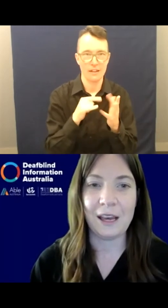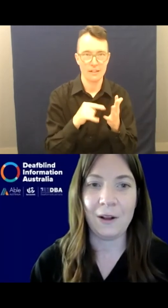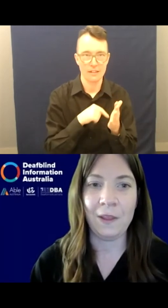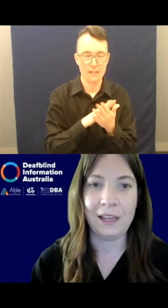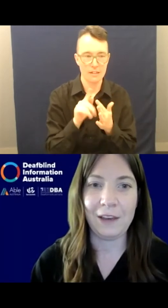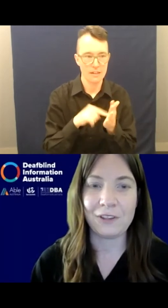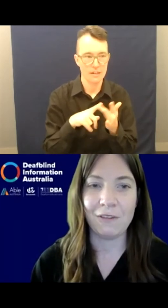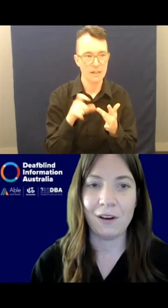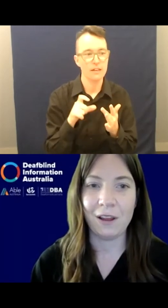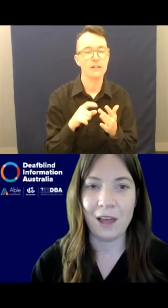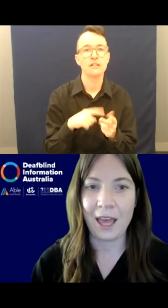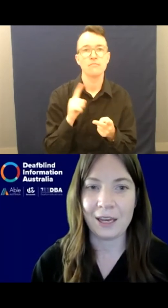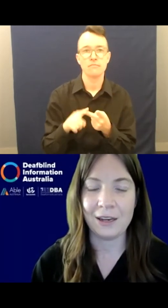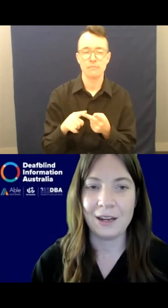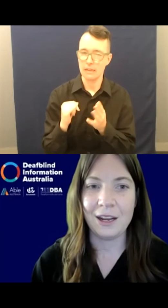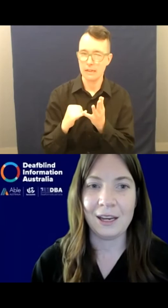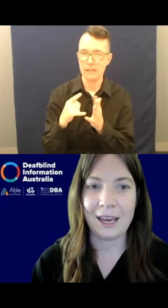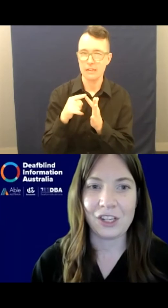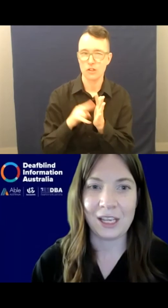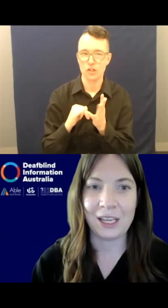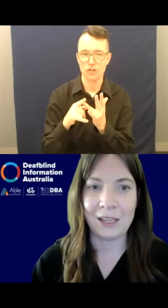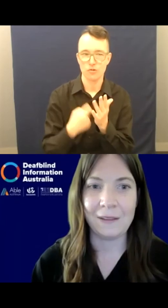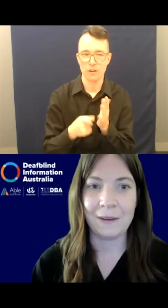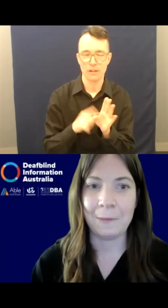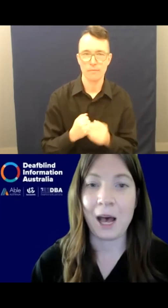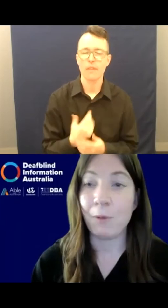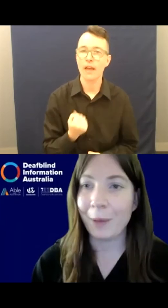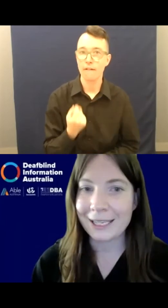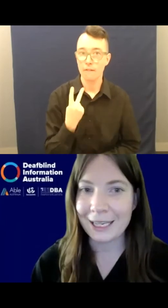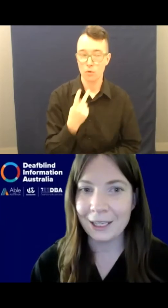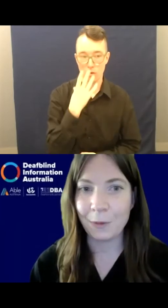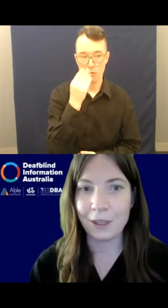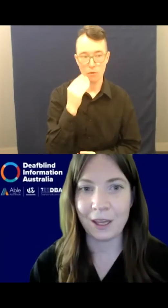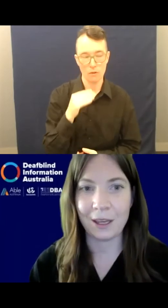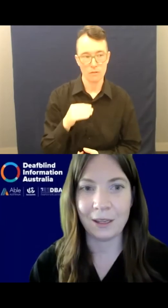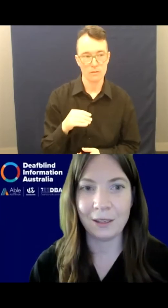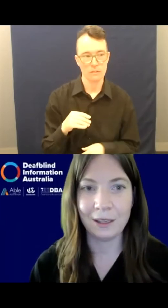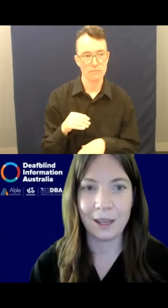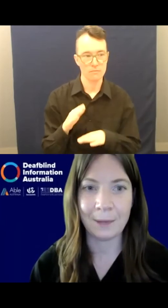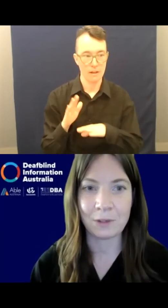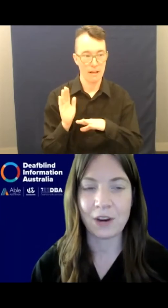On the left I have a client engaging in some marble painting with a tray,